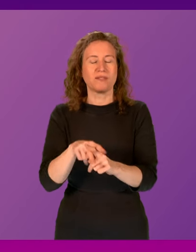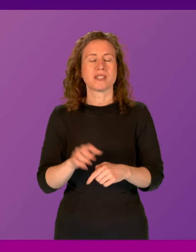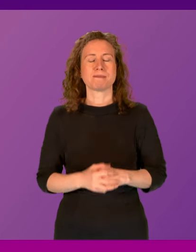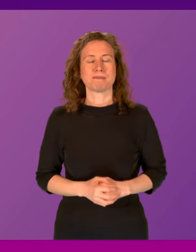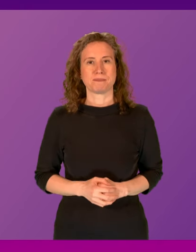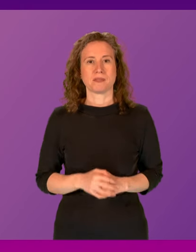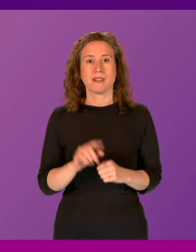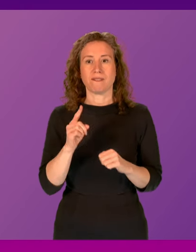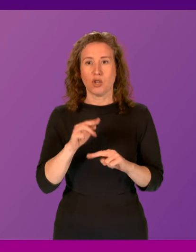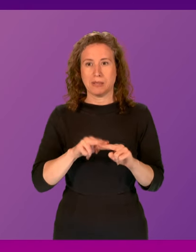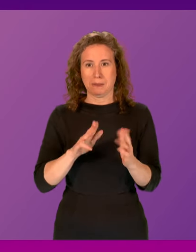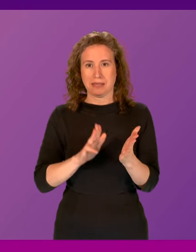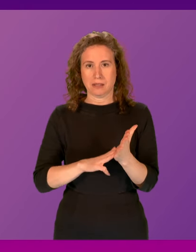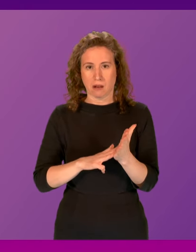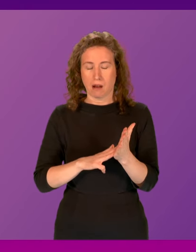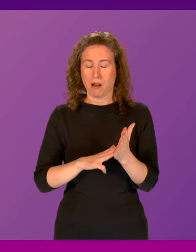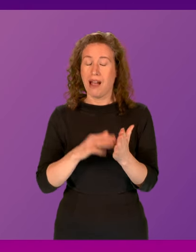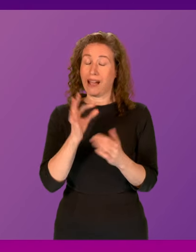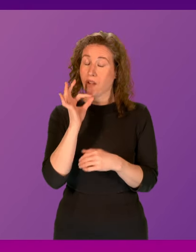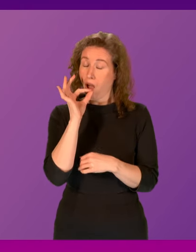First Minister, I have asked that you conclude